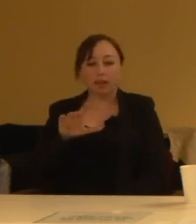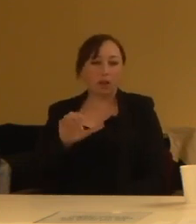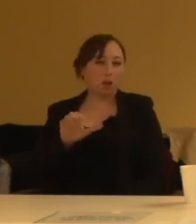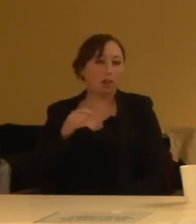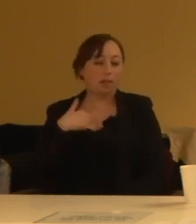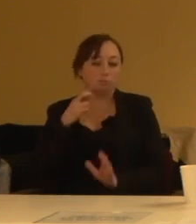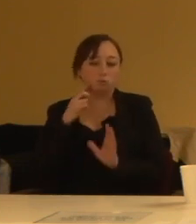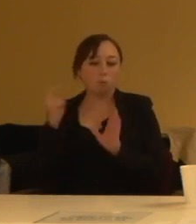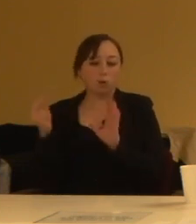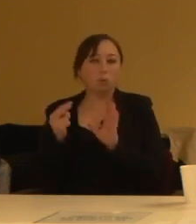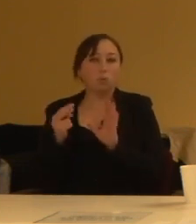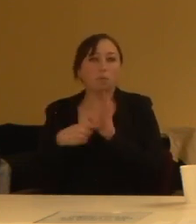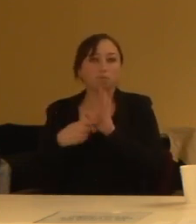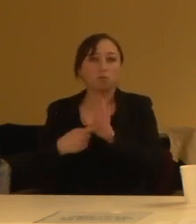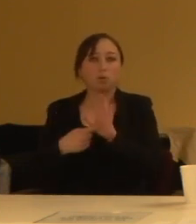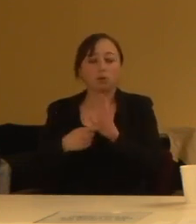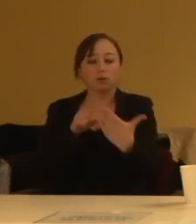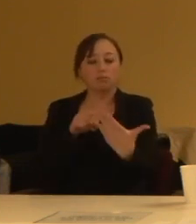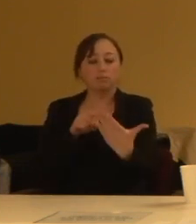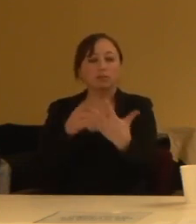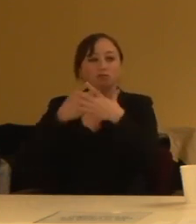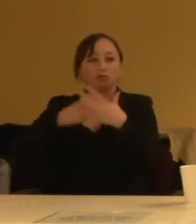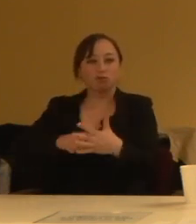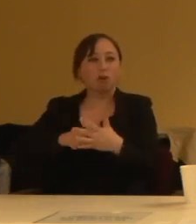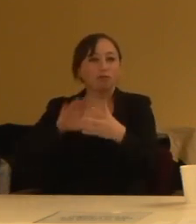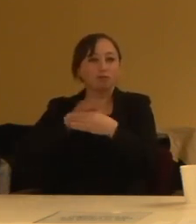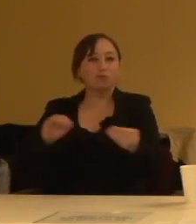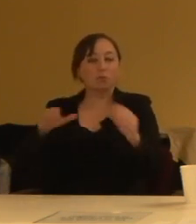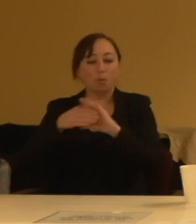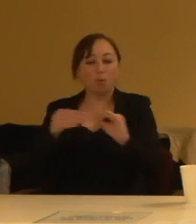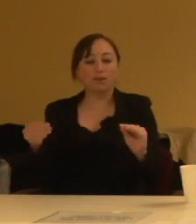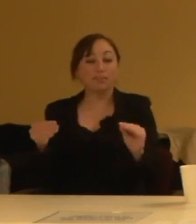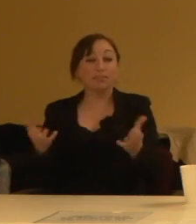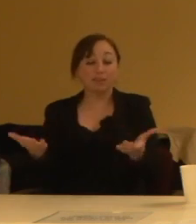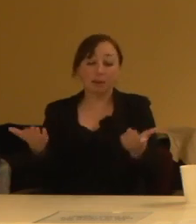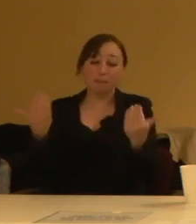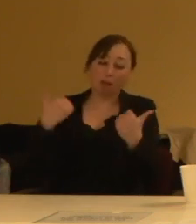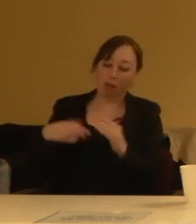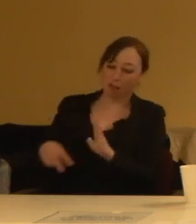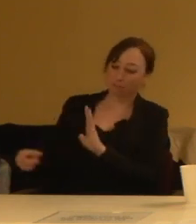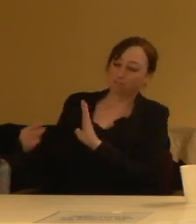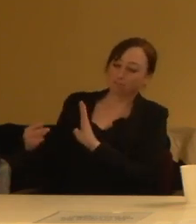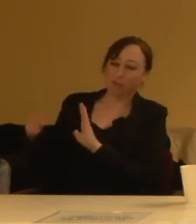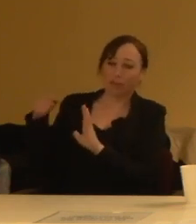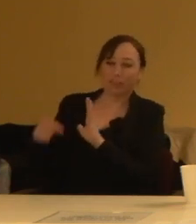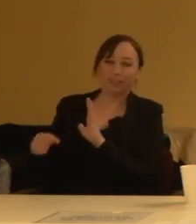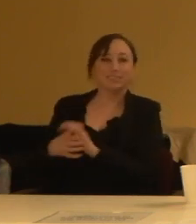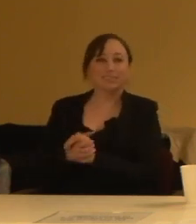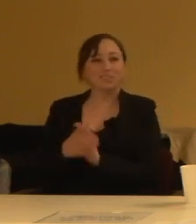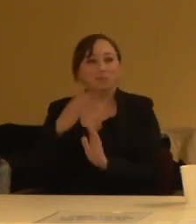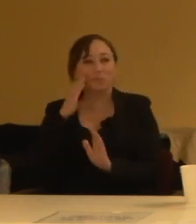which is the beginning of like our storytelling experience, and come on over here baby." Like, you know what I mean?